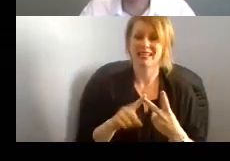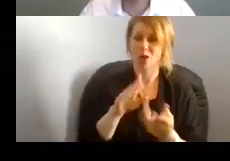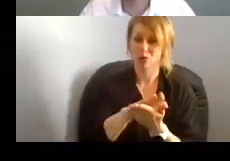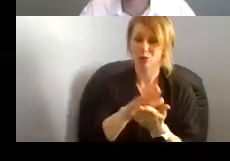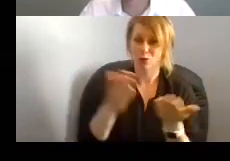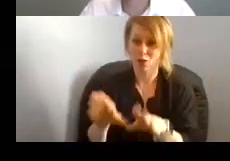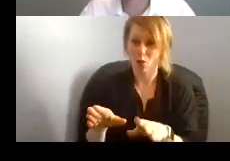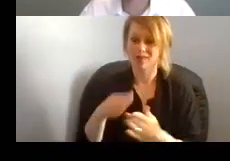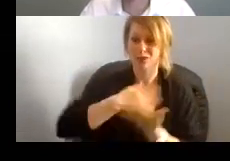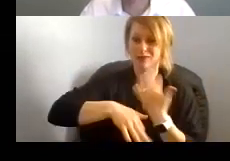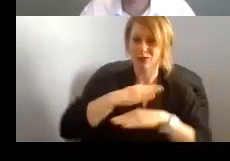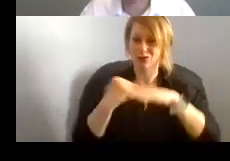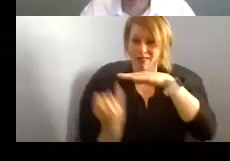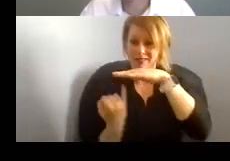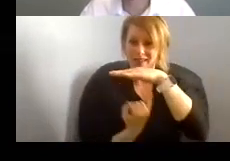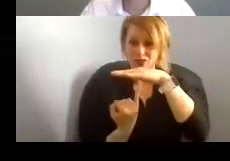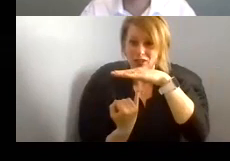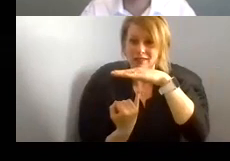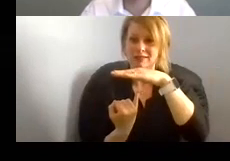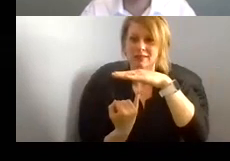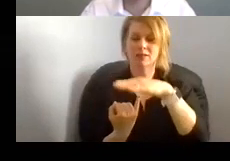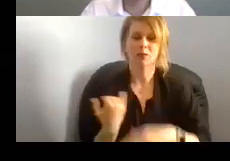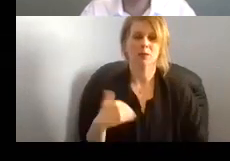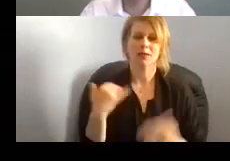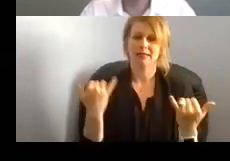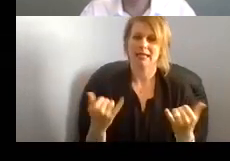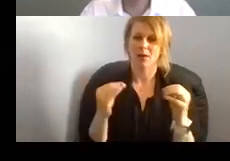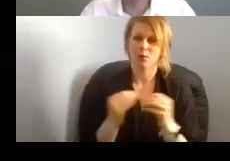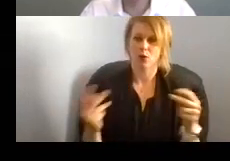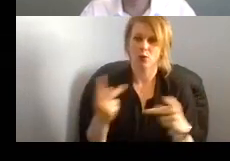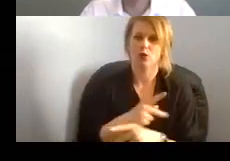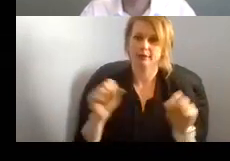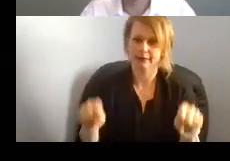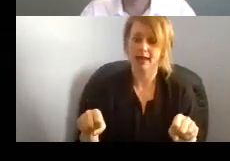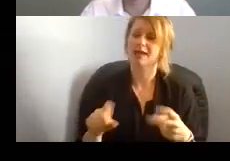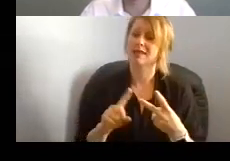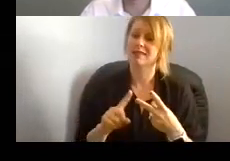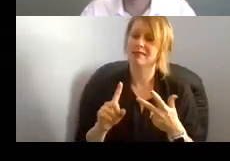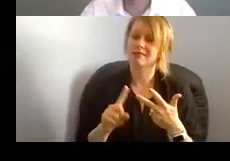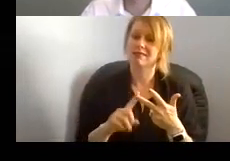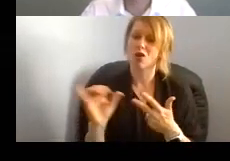by grieving children outside of the context of the pandemic. And it also makes it difficult for schools to provide support